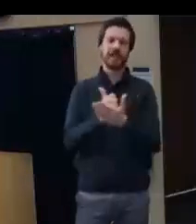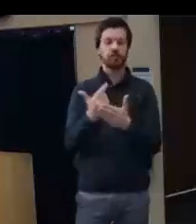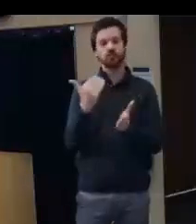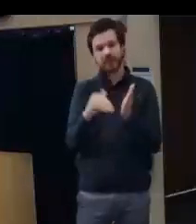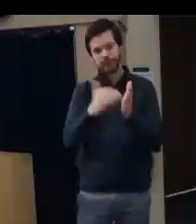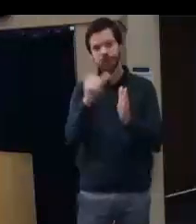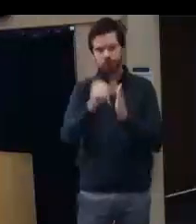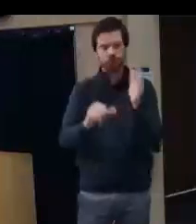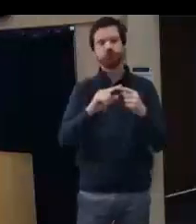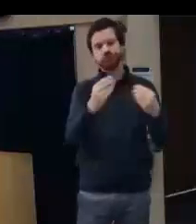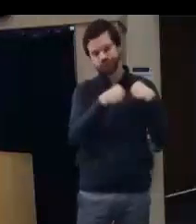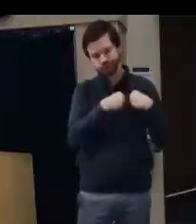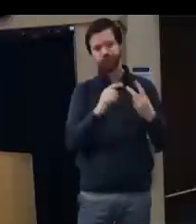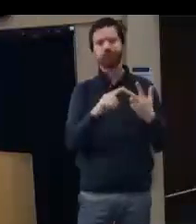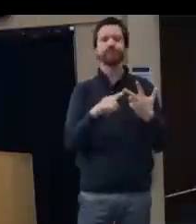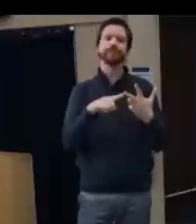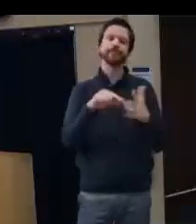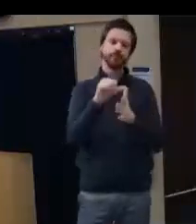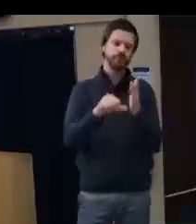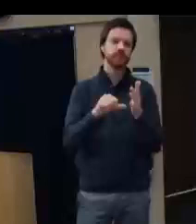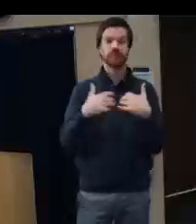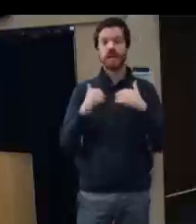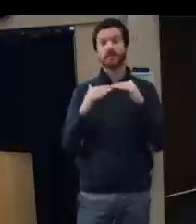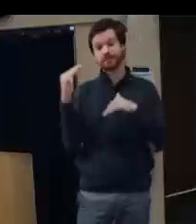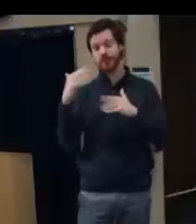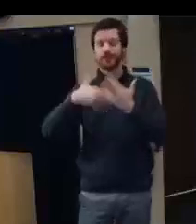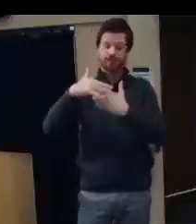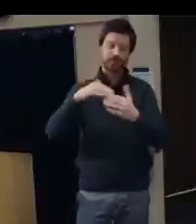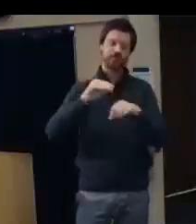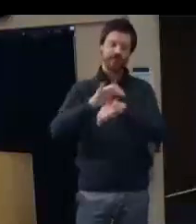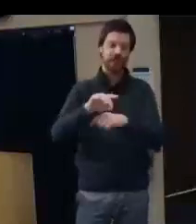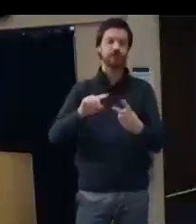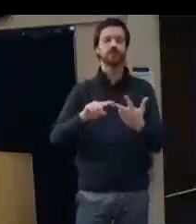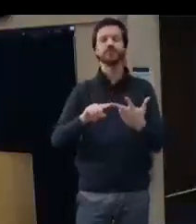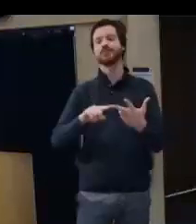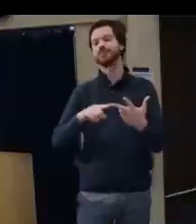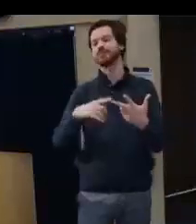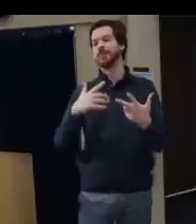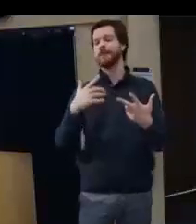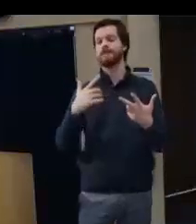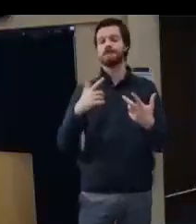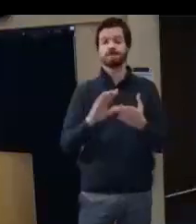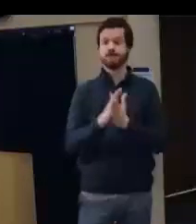device implantations there are Health disparities social factors um as they age there are challenges